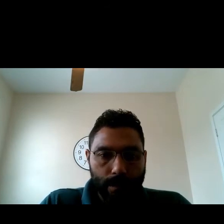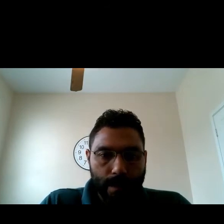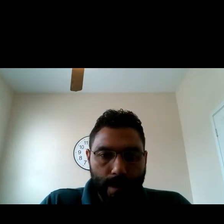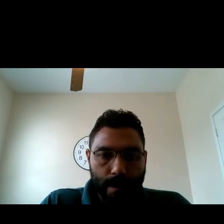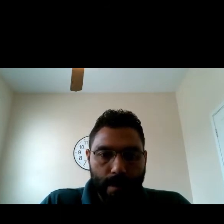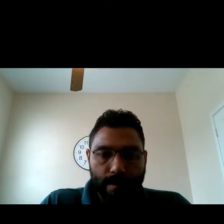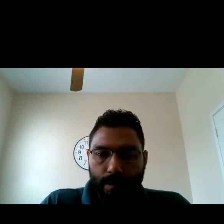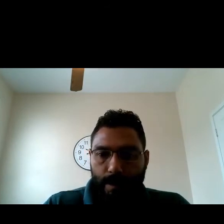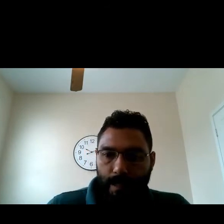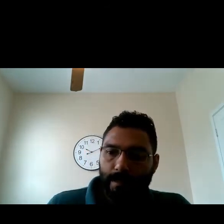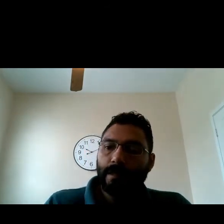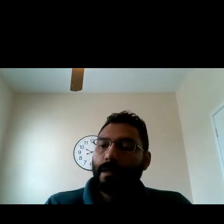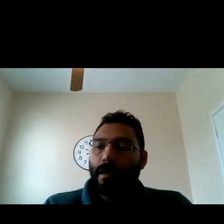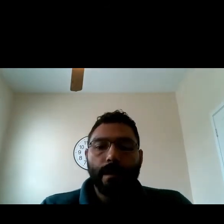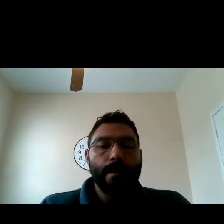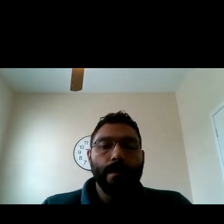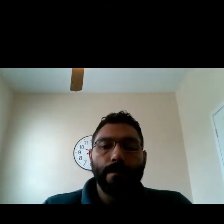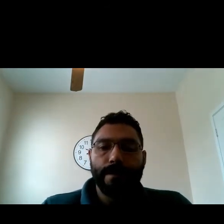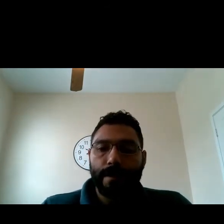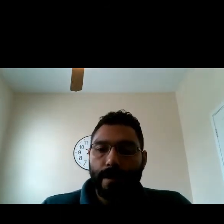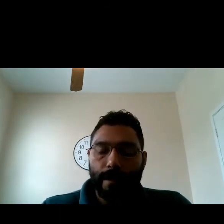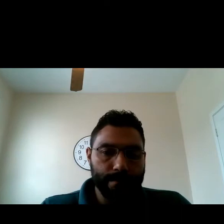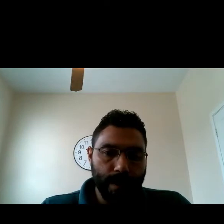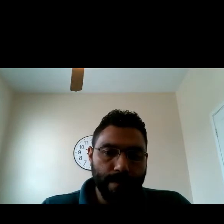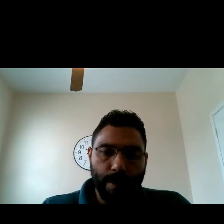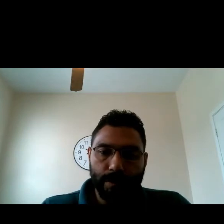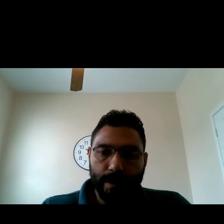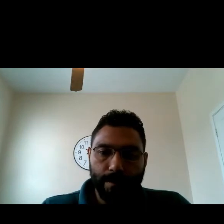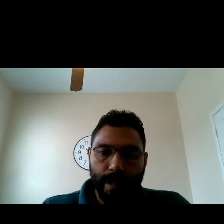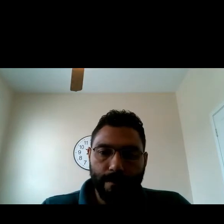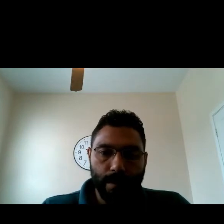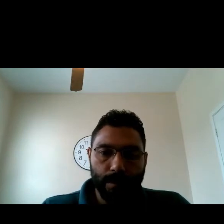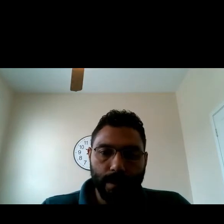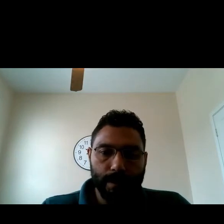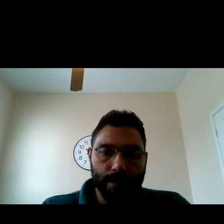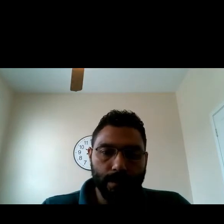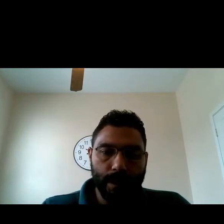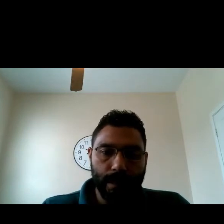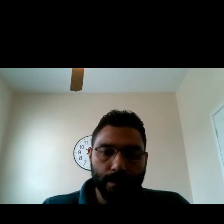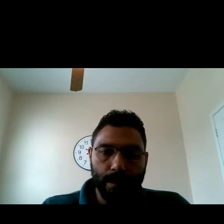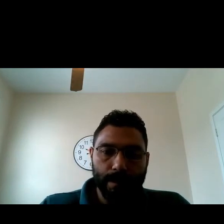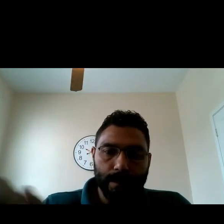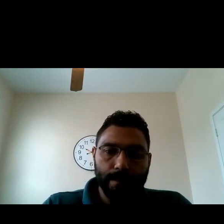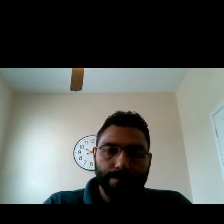to the individual needs of the person that is applying for those services or seeking those services.